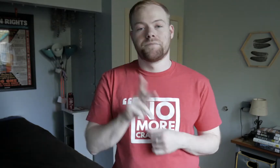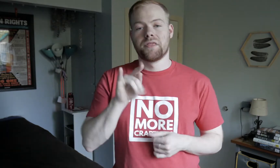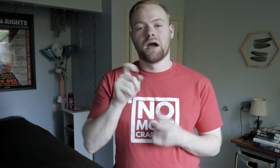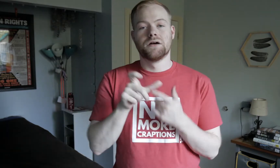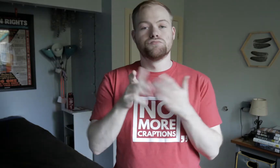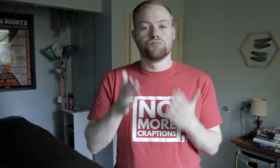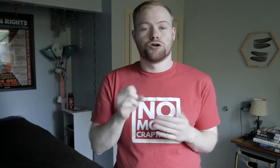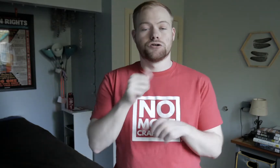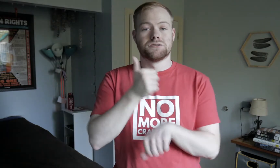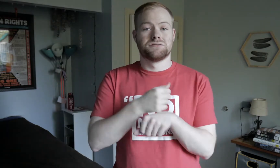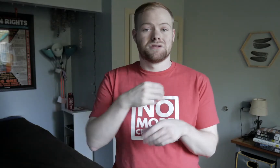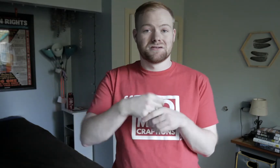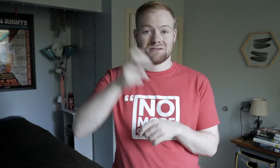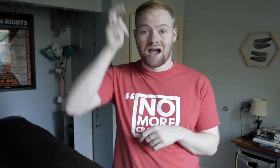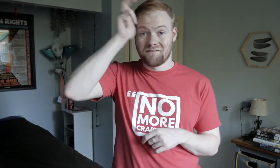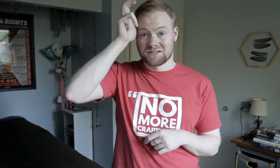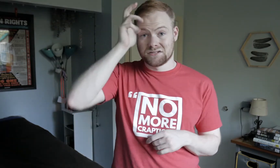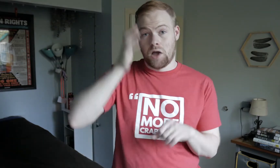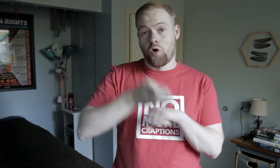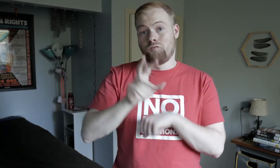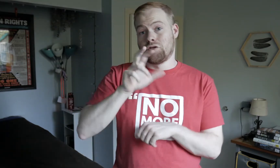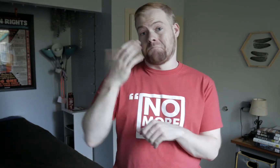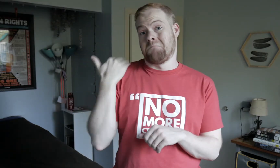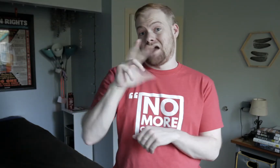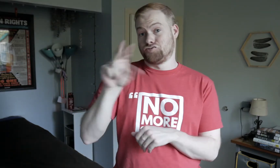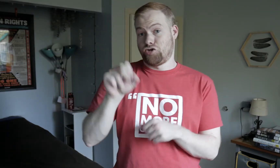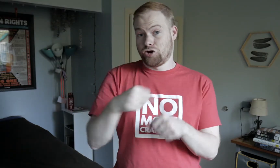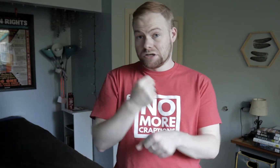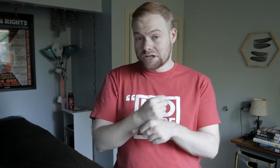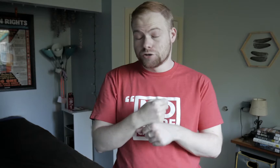The Kite Runner is set in Afghanistan over the past 30 years.